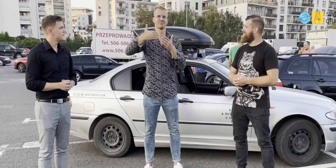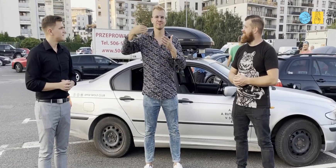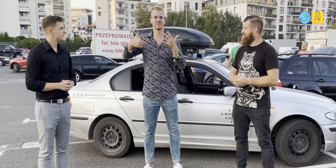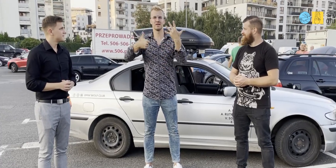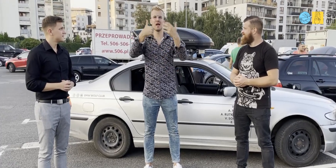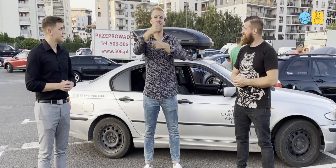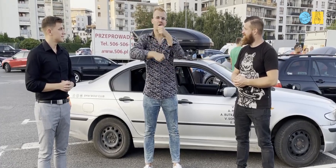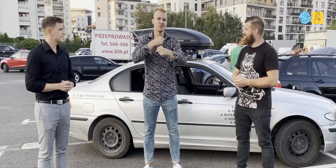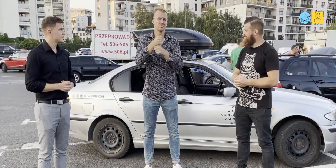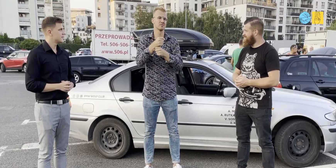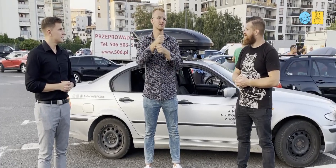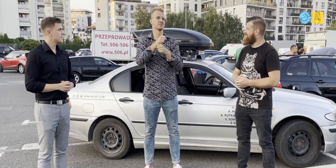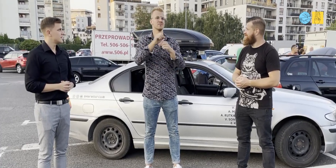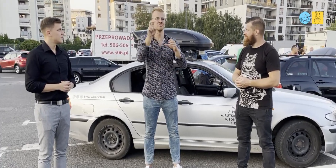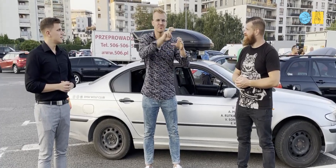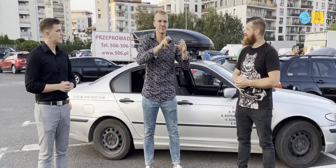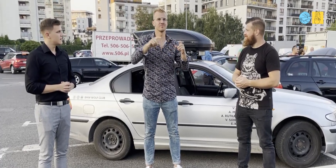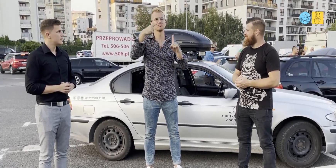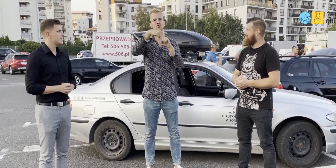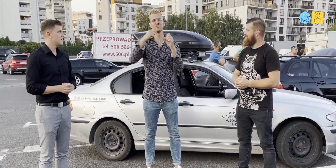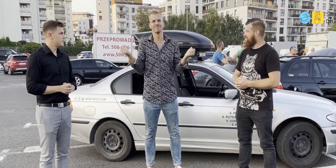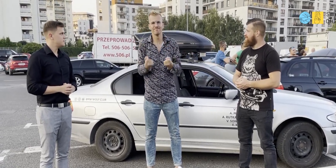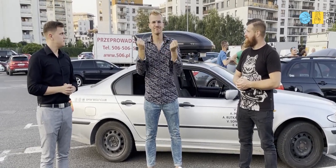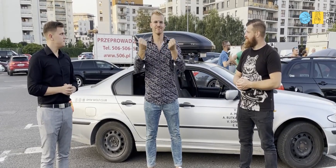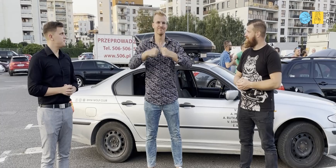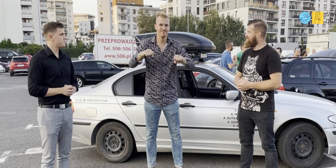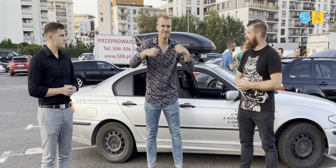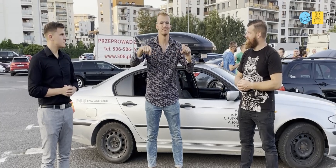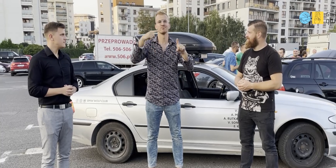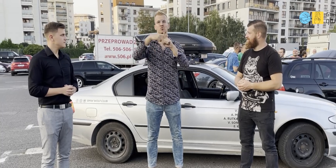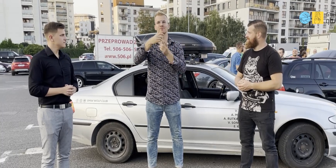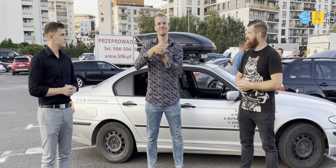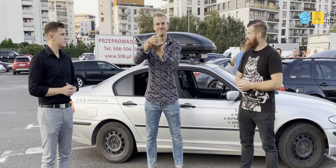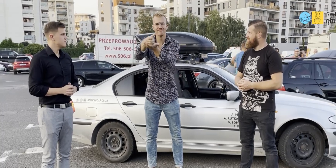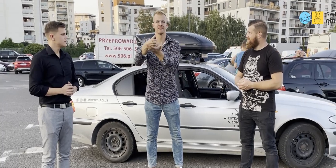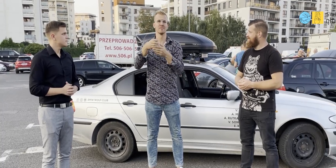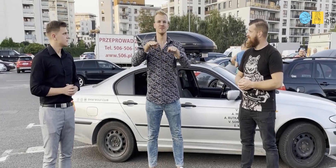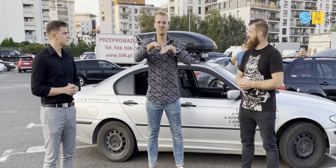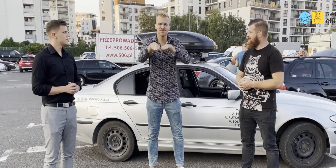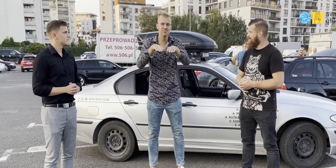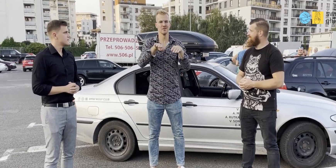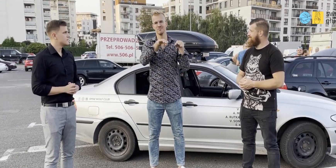For the last 6 years you have organized a lot of trips, events, some drag races,